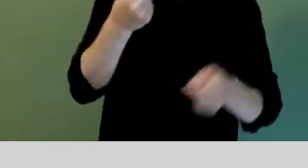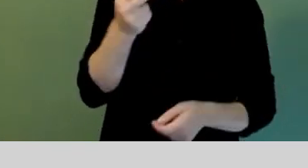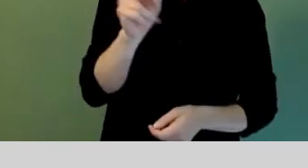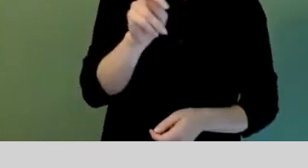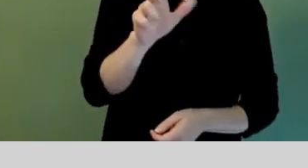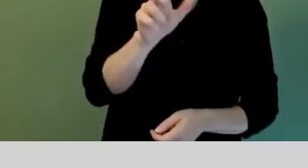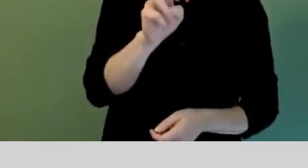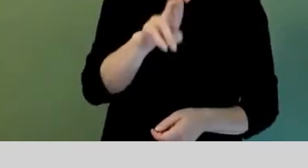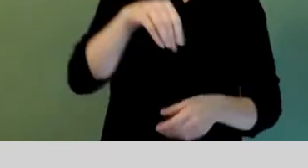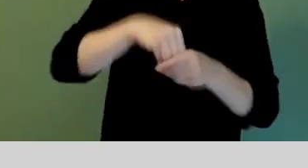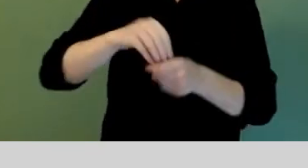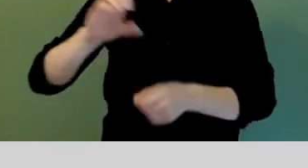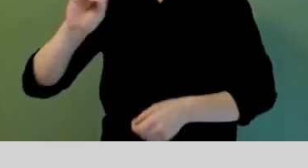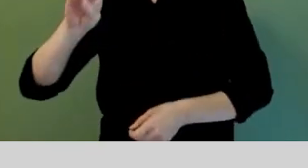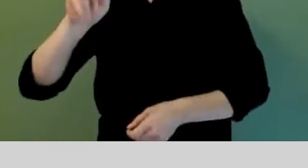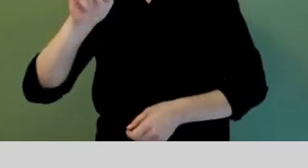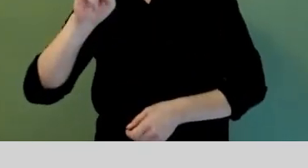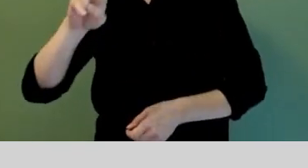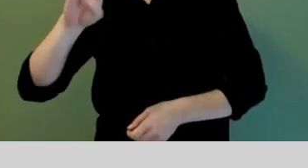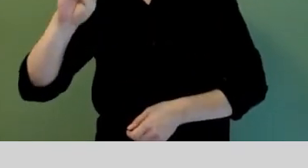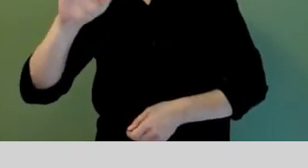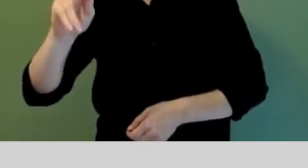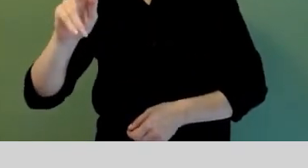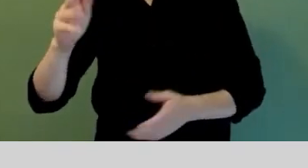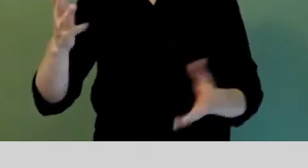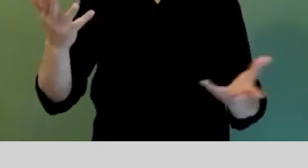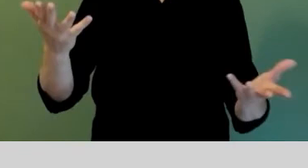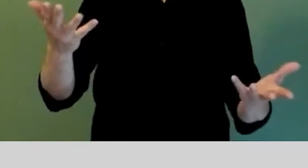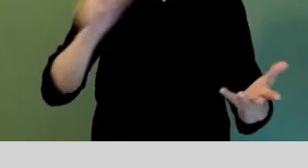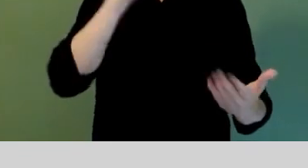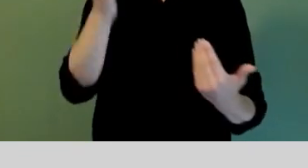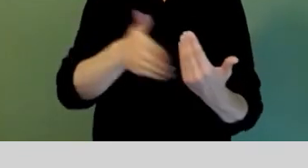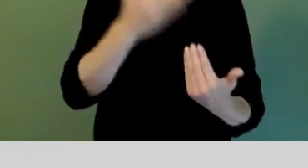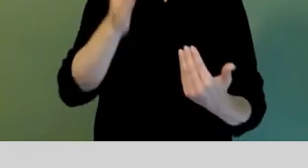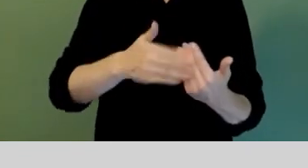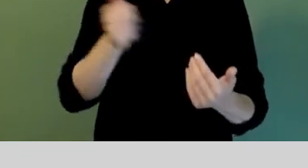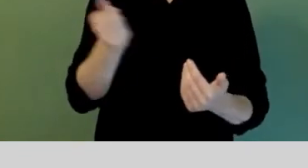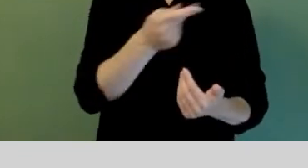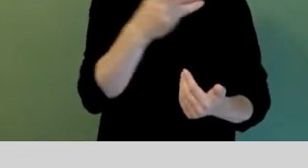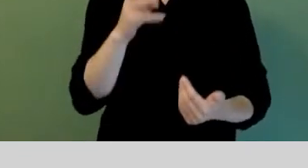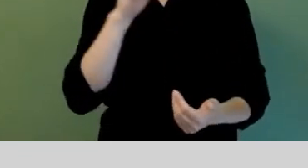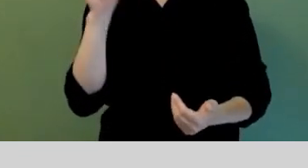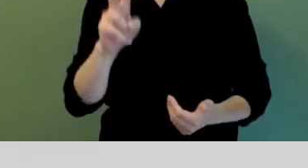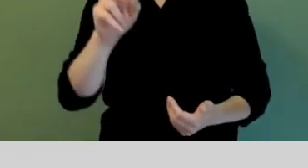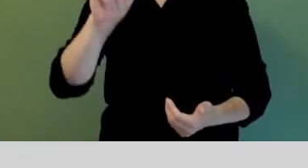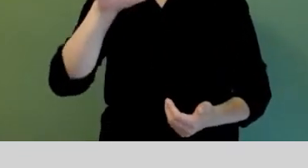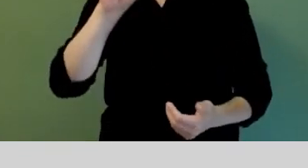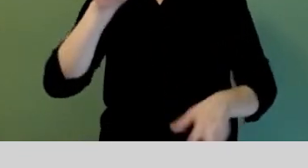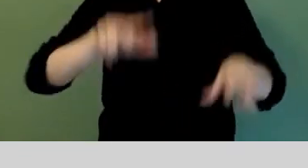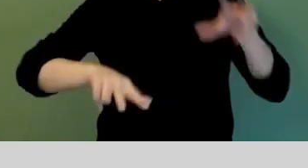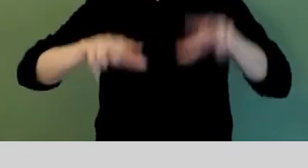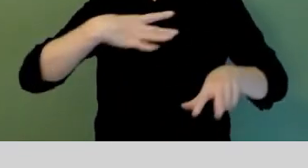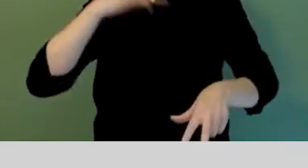and there's a whole pile of Python tools that just don't like this pattern of code. You can refactor it by pulling that if statement out